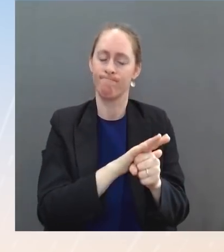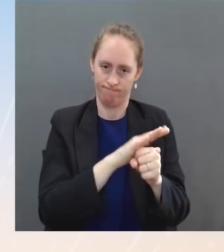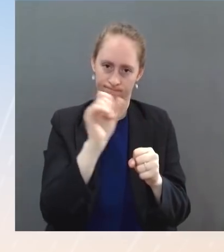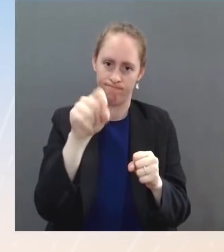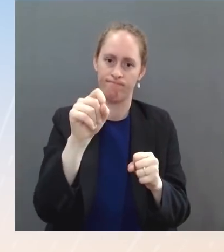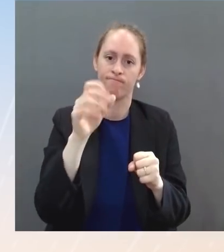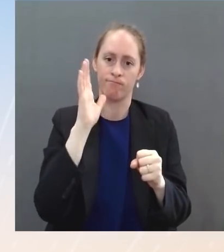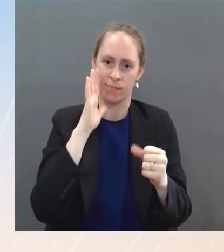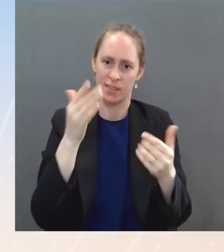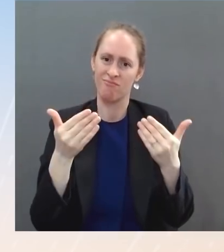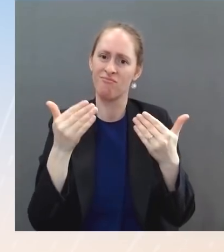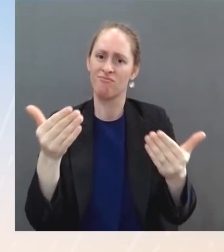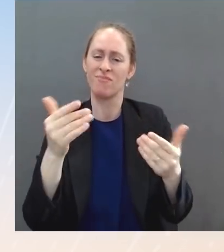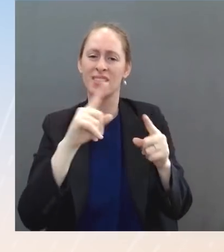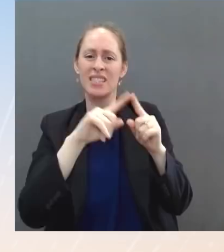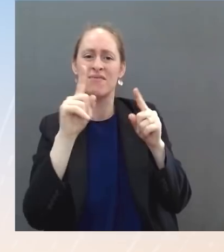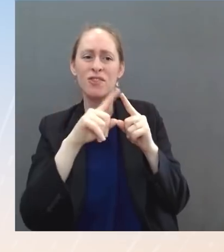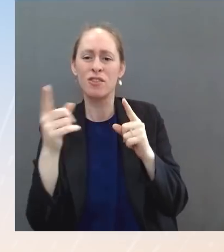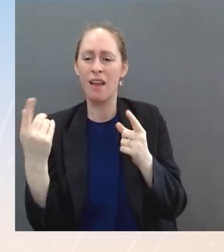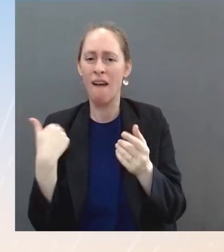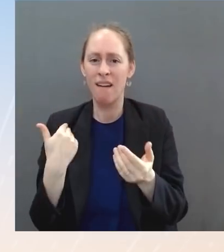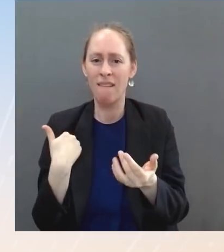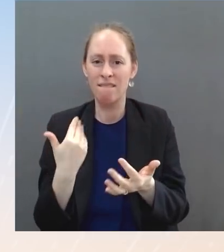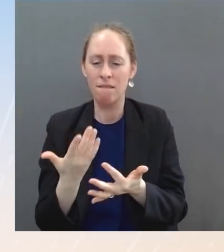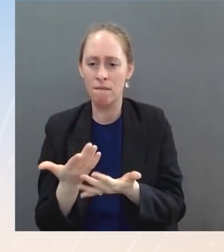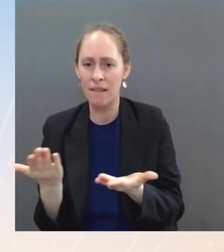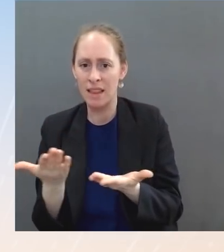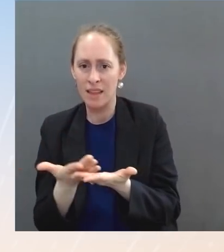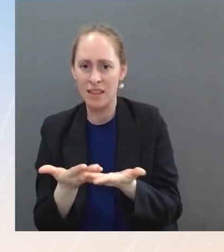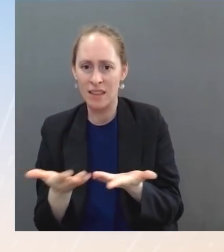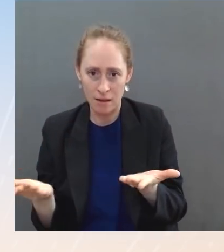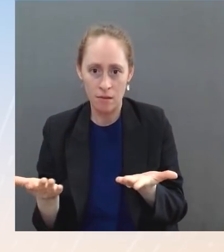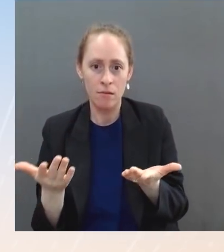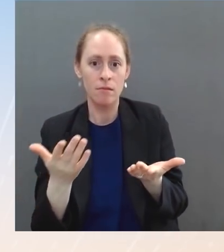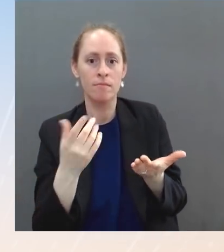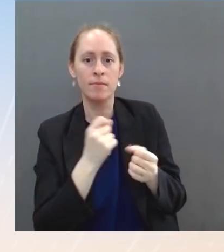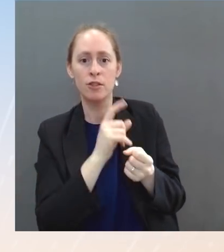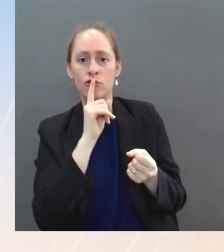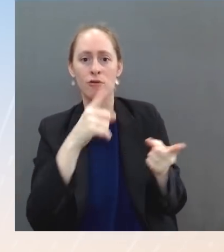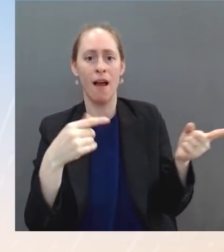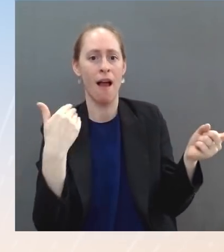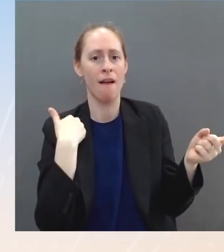what we're doing in domestic supply -- excess domestic supply is part of our global vaccination strategy.